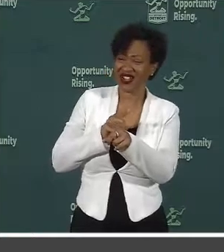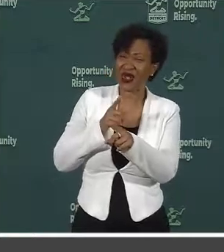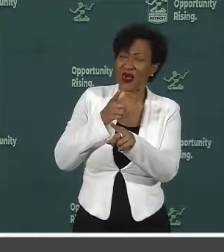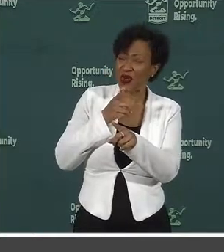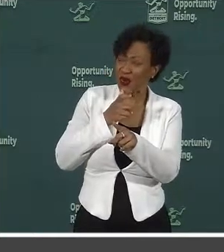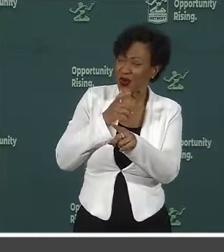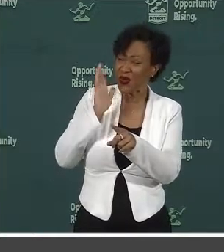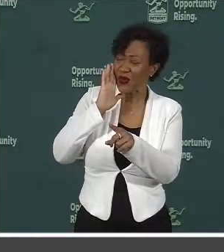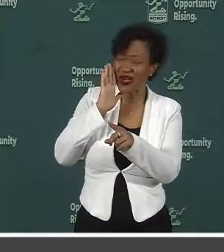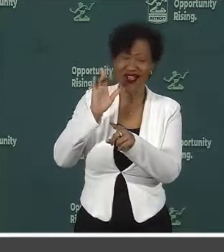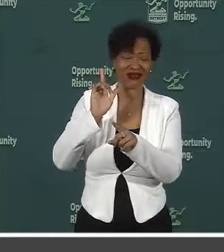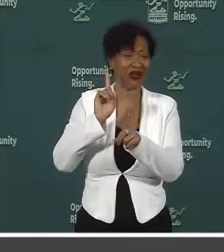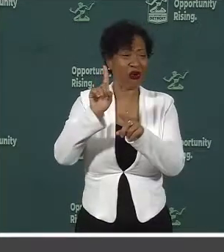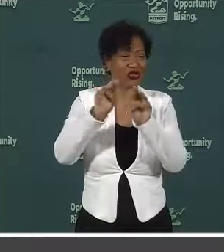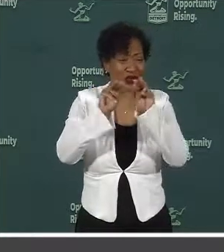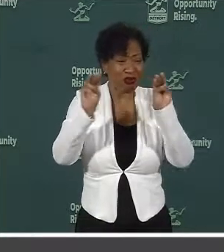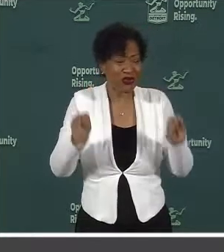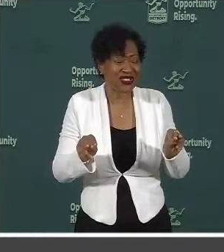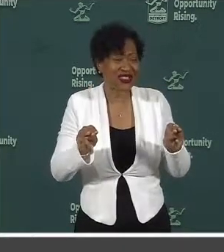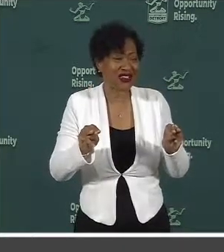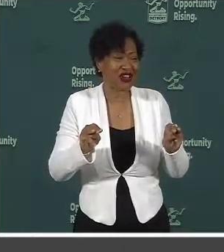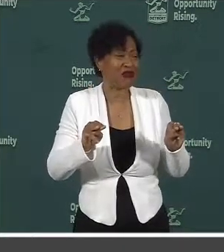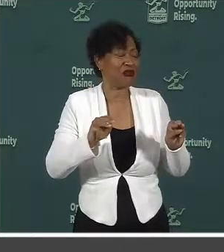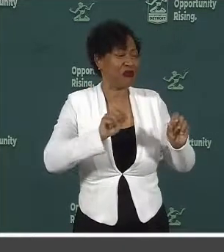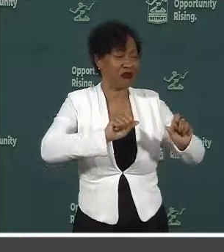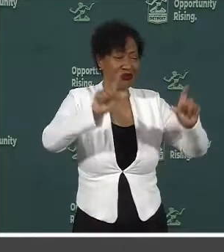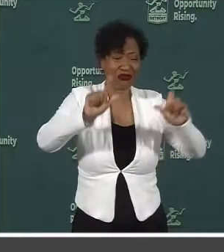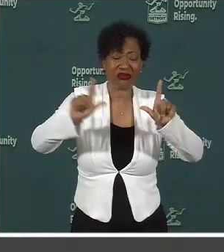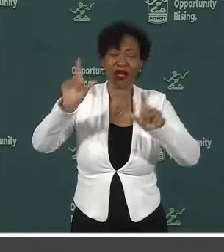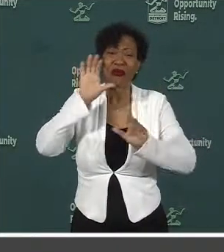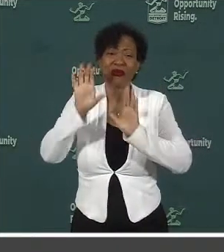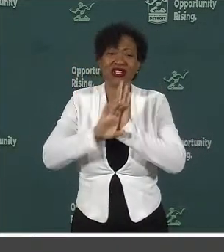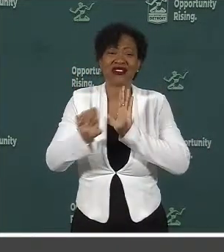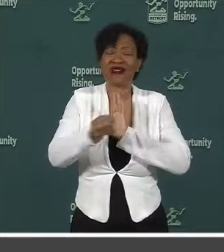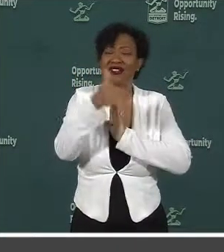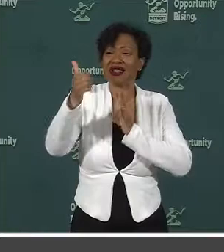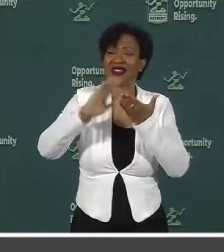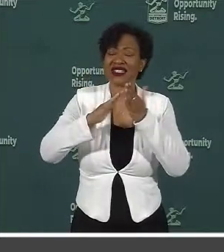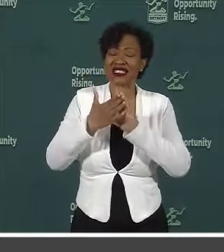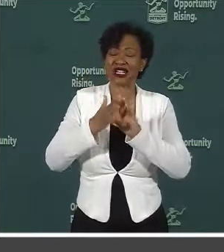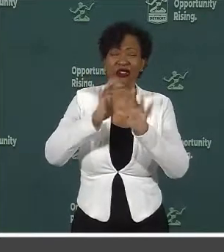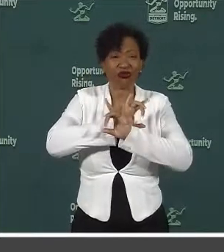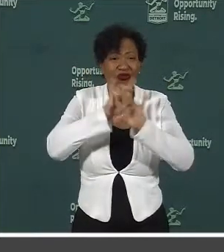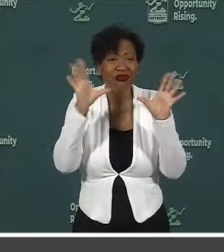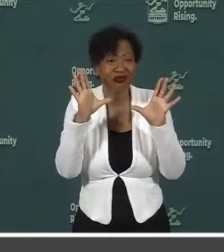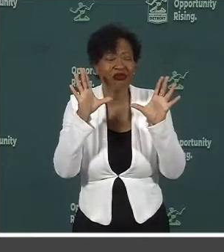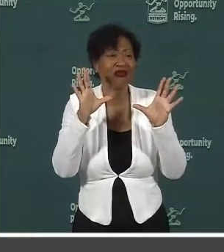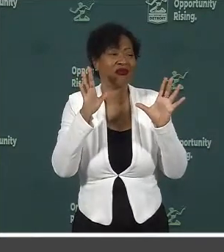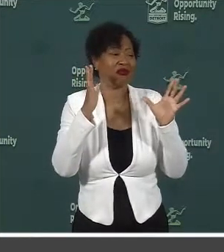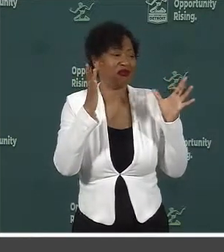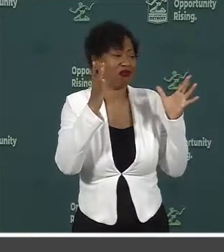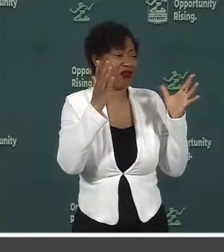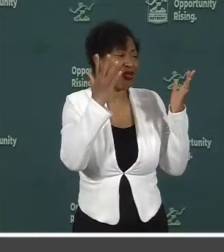GO TO A MUSEUM AND LOOK AT PICTURES OF ANOTHER CITY'S MISERY BUT APPARENTLY >> THERE'S A FOLLOWING FOR THIS